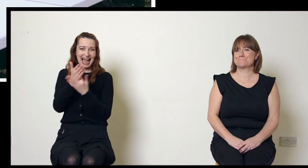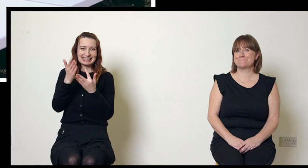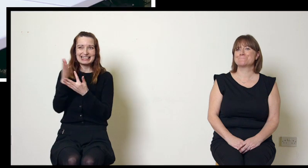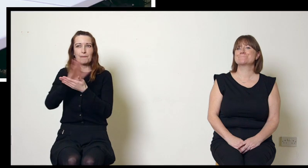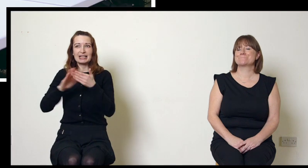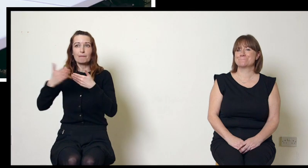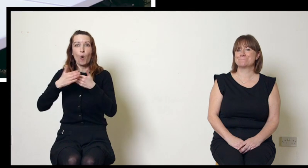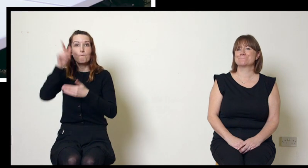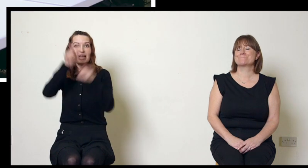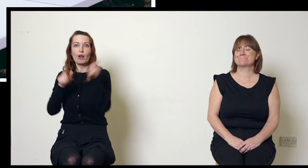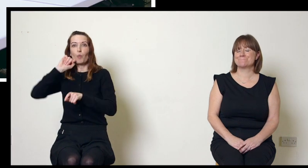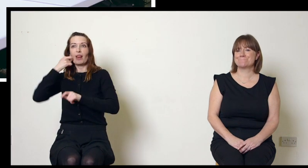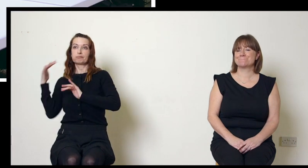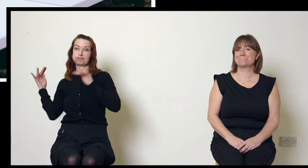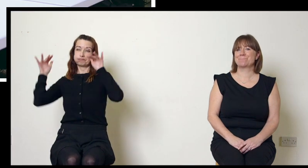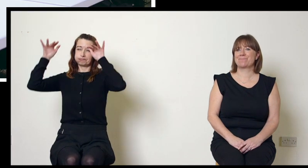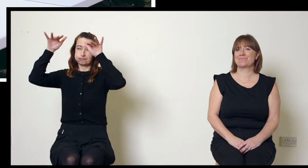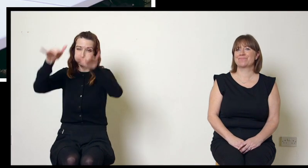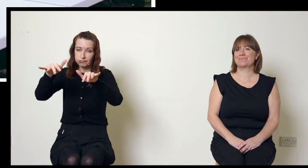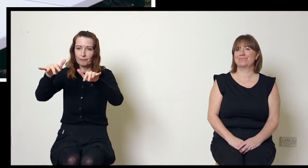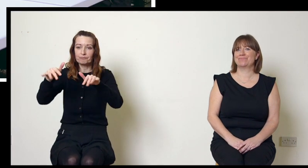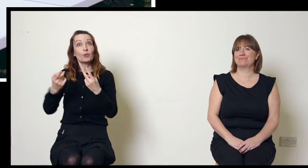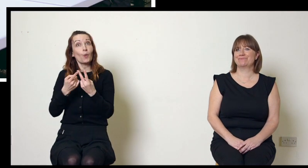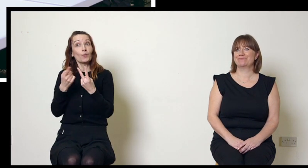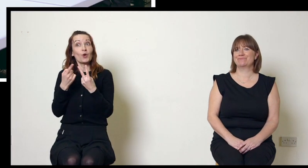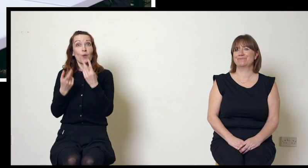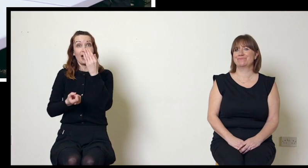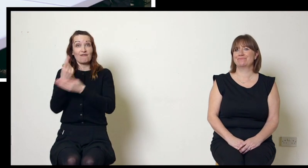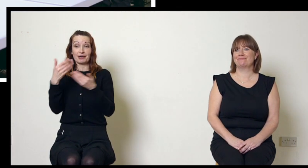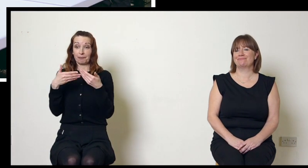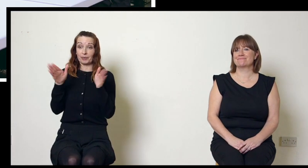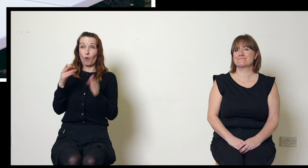I mean it opened it up for people from the elder community It opened it up for so many people.